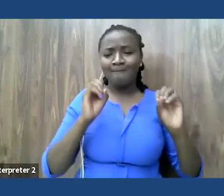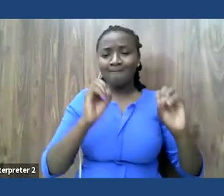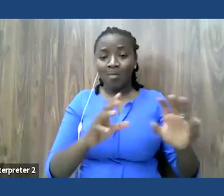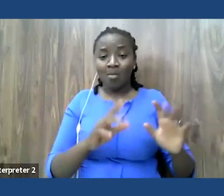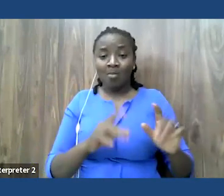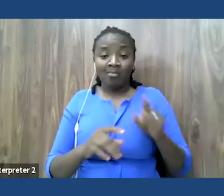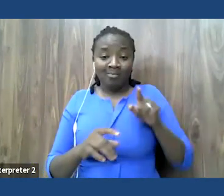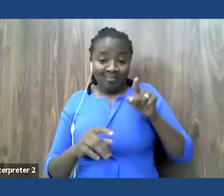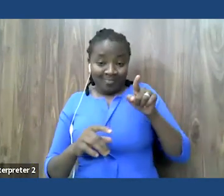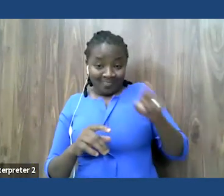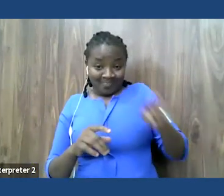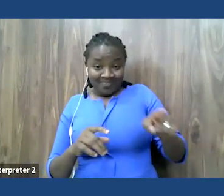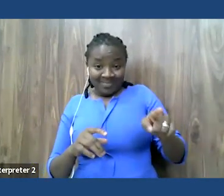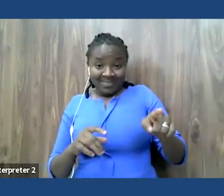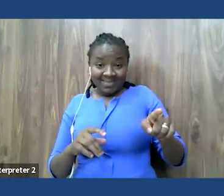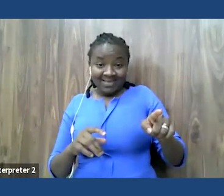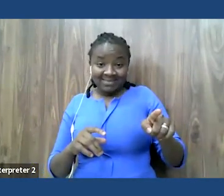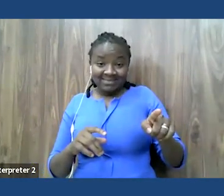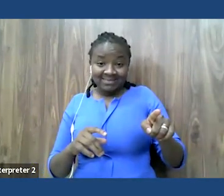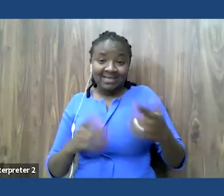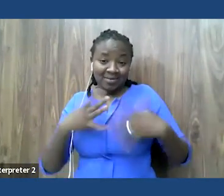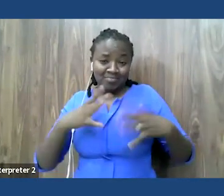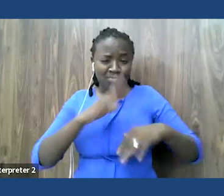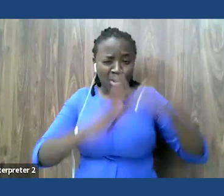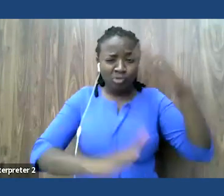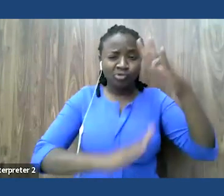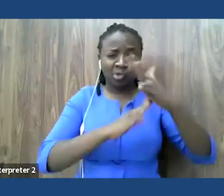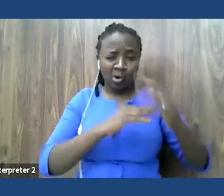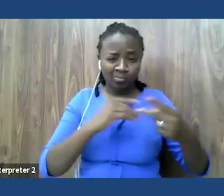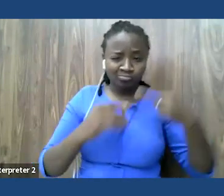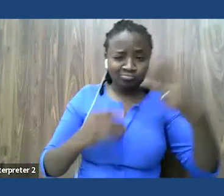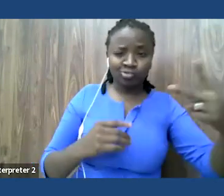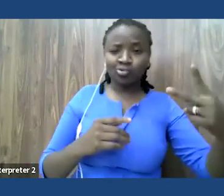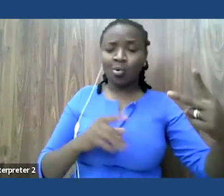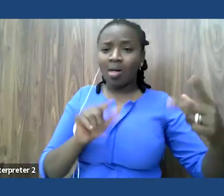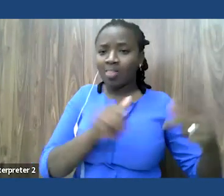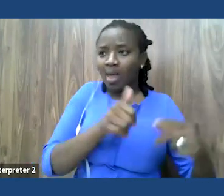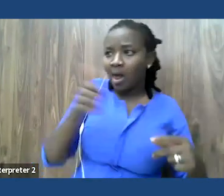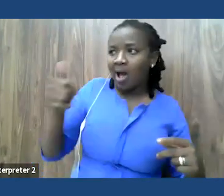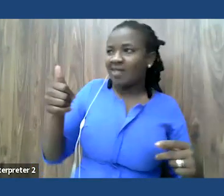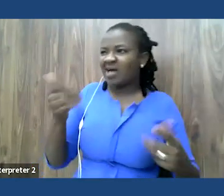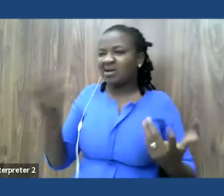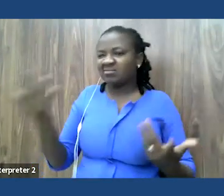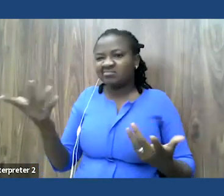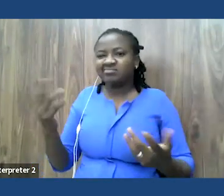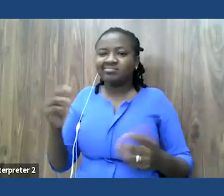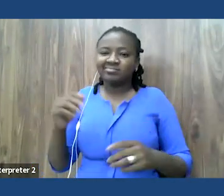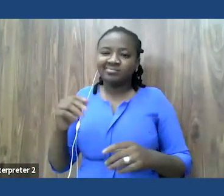Kudos to you and everybody else doing encore roles that are meaningful at a local level